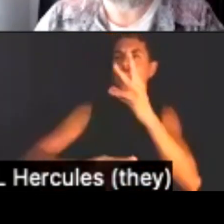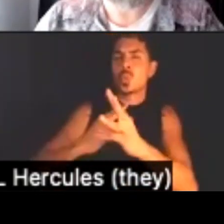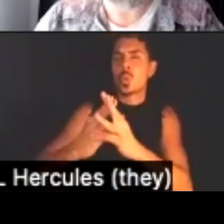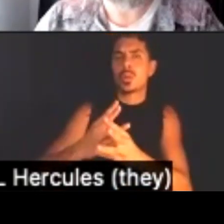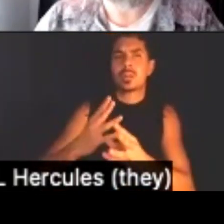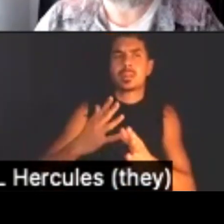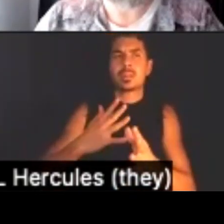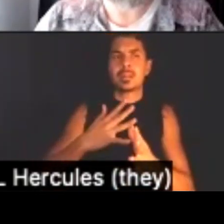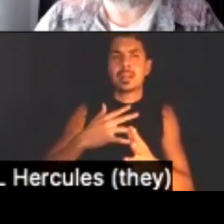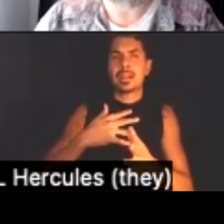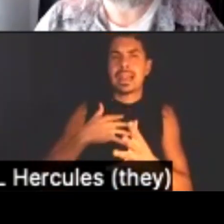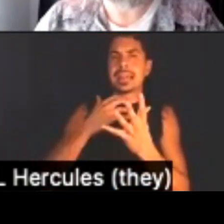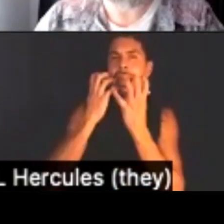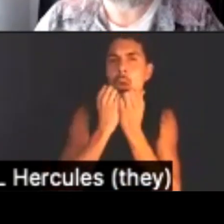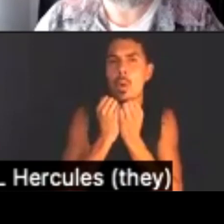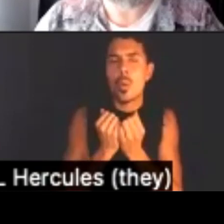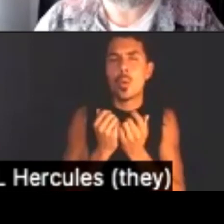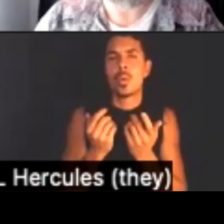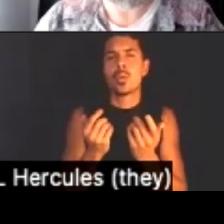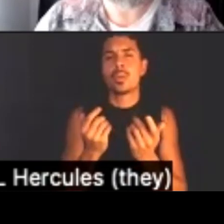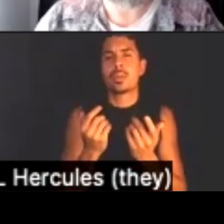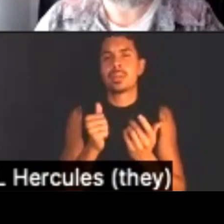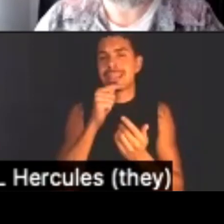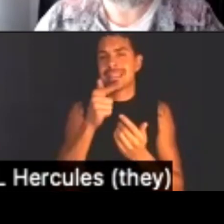You know, like that's not something to be ashamed of.